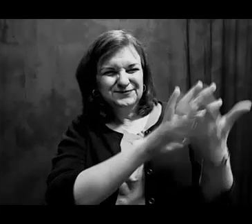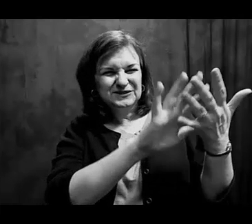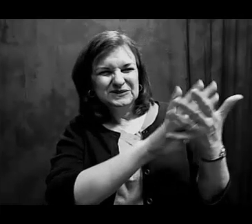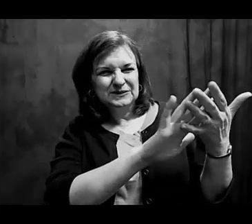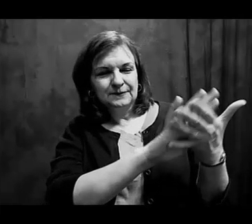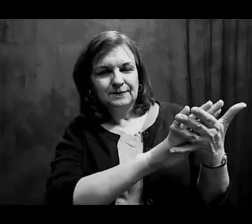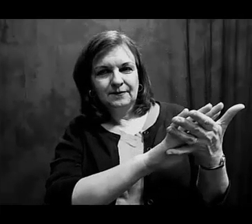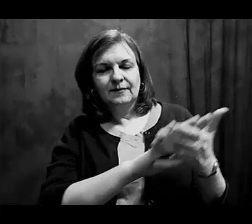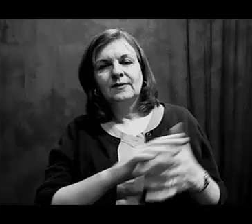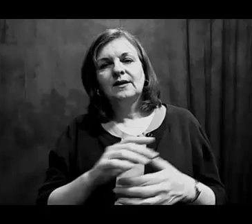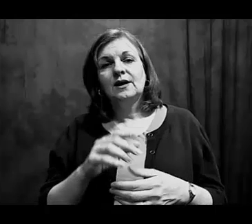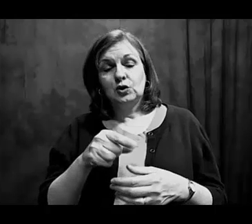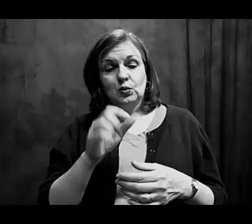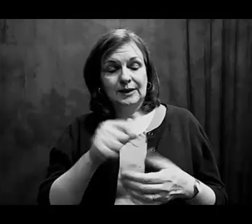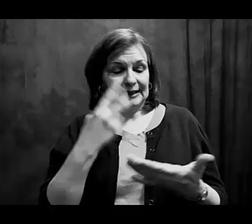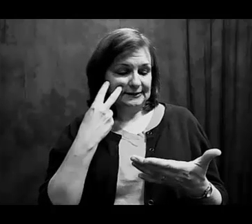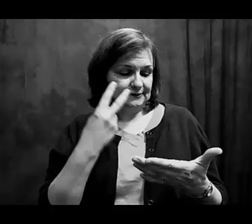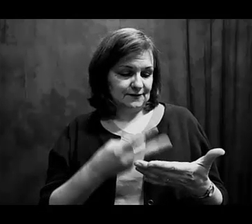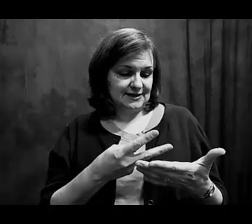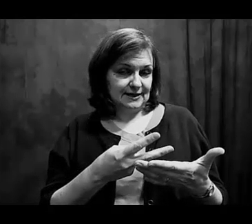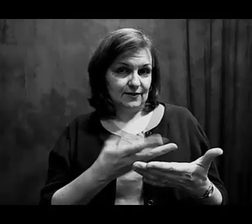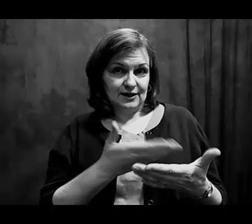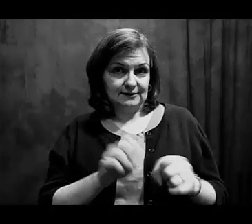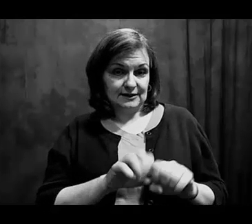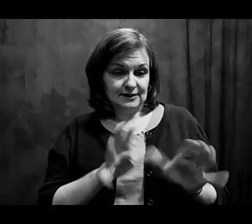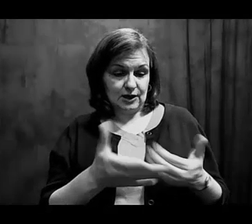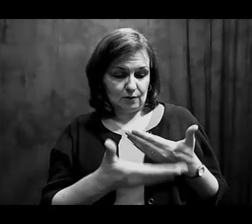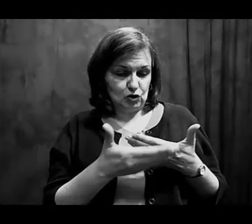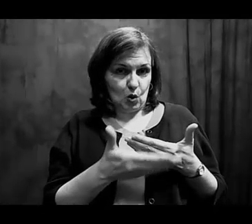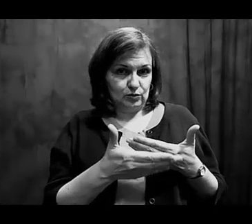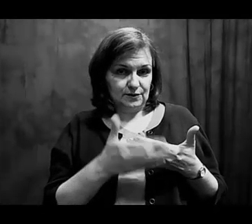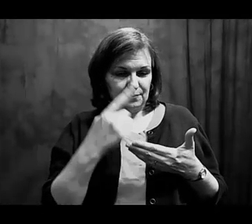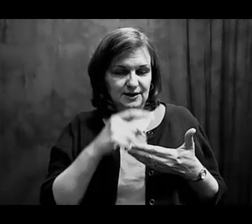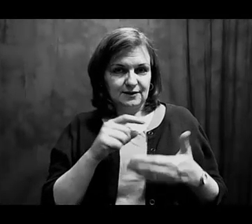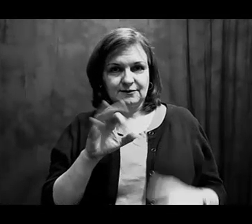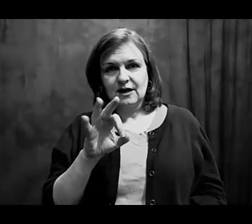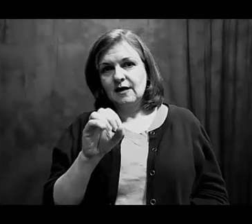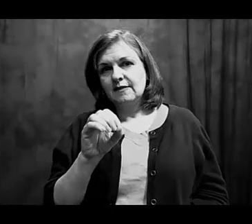because you can get that focal point pretty close